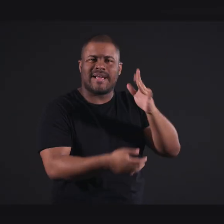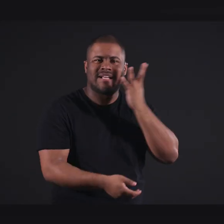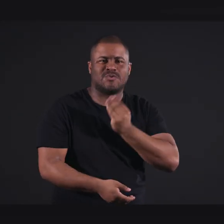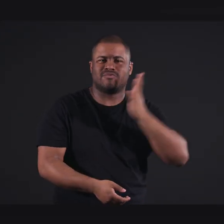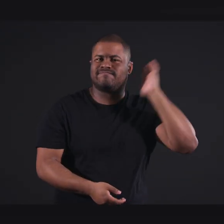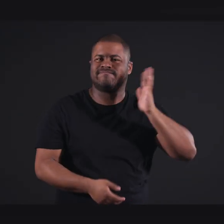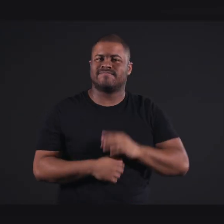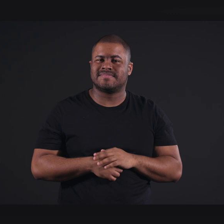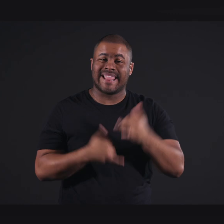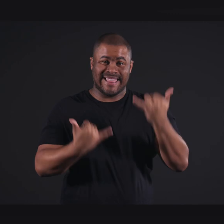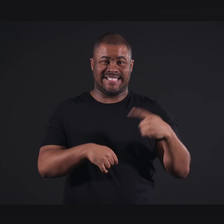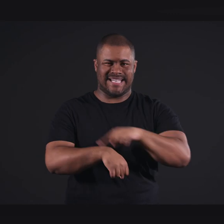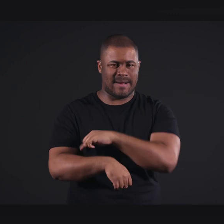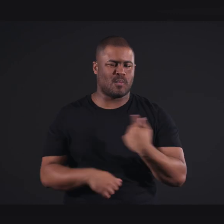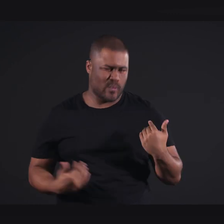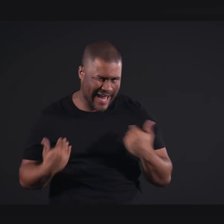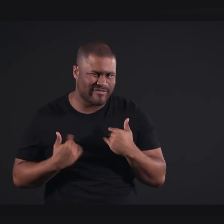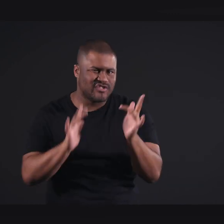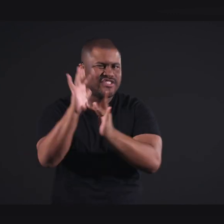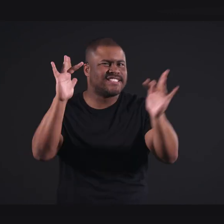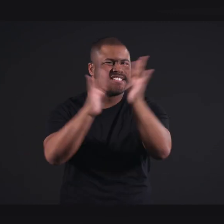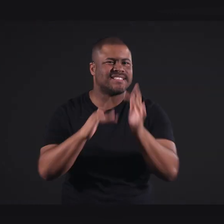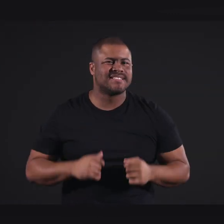But this time, we get the bread of life.